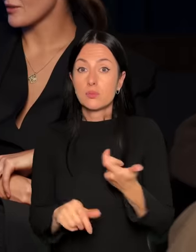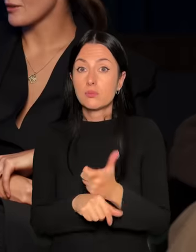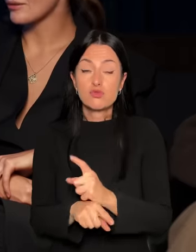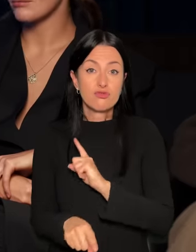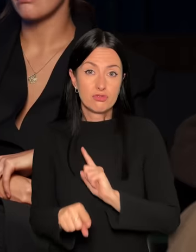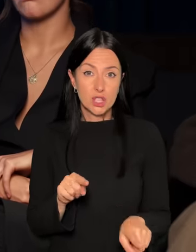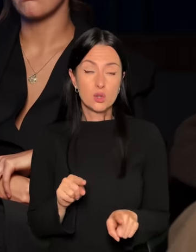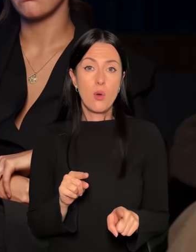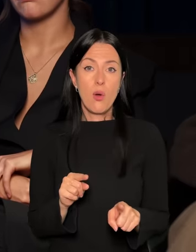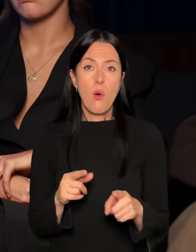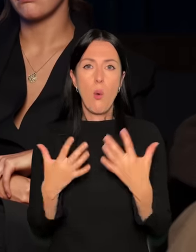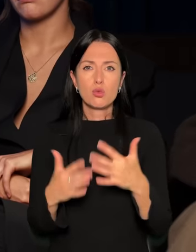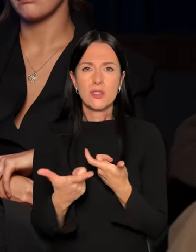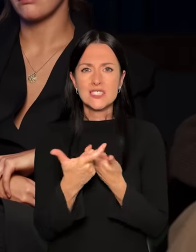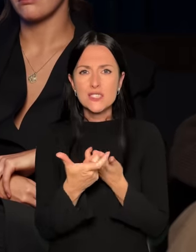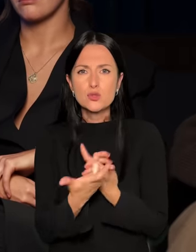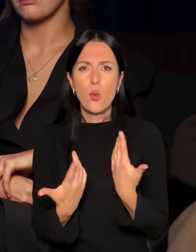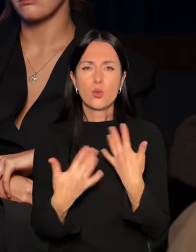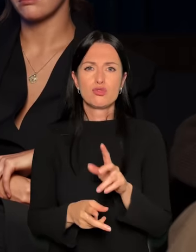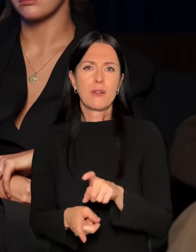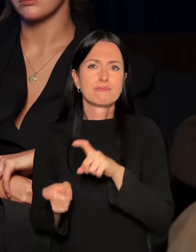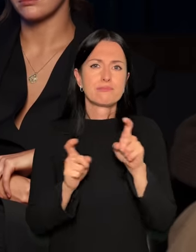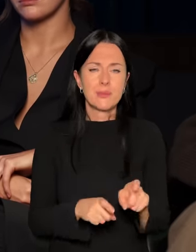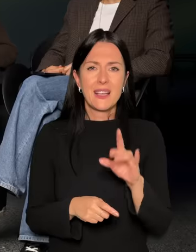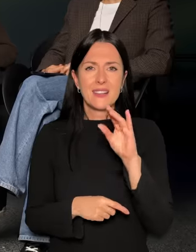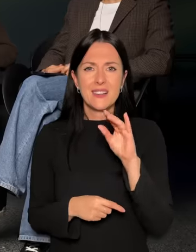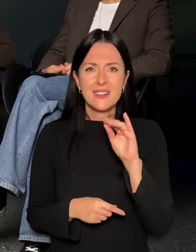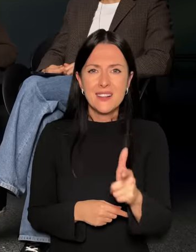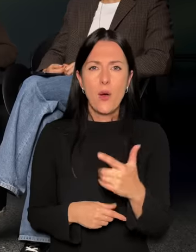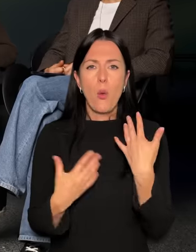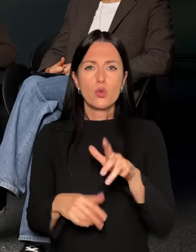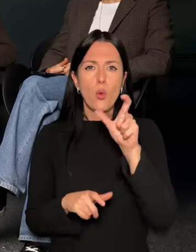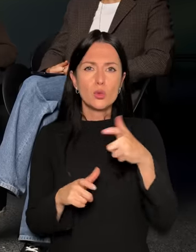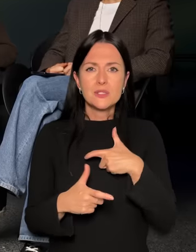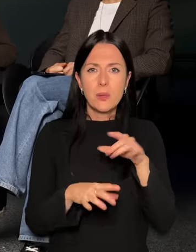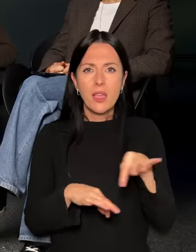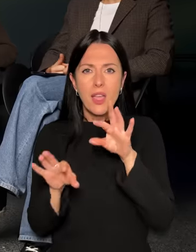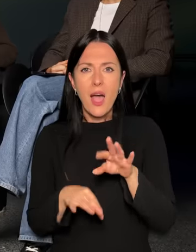They took screenshots, posted them on Instagram, and people began reposting. Then it moved to Viber.